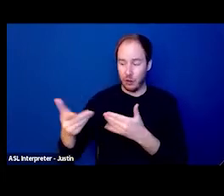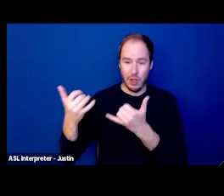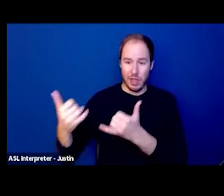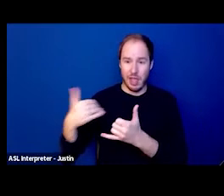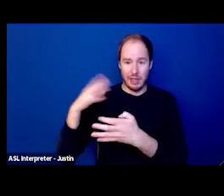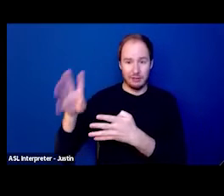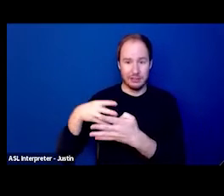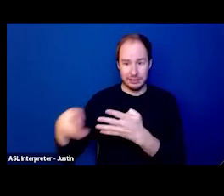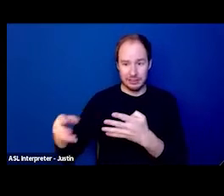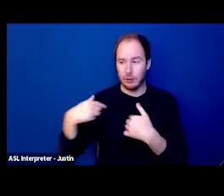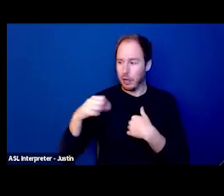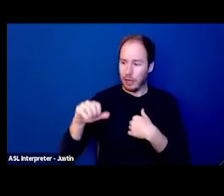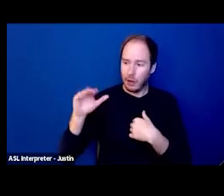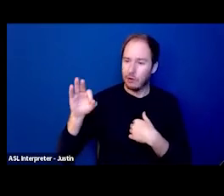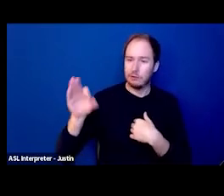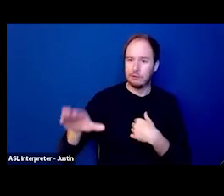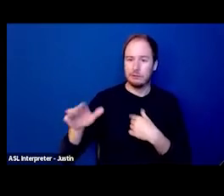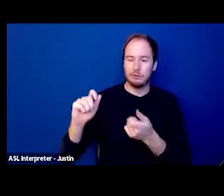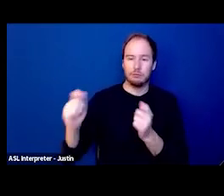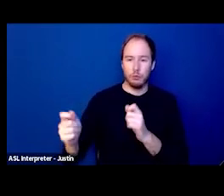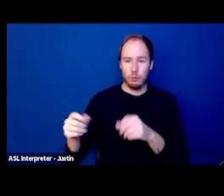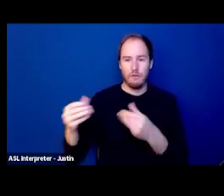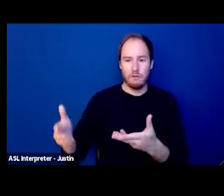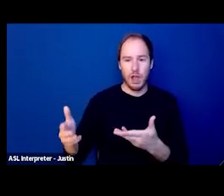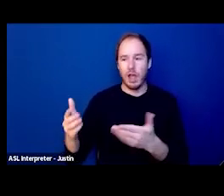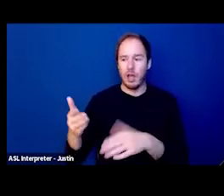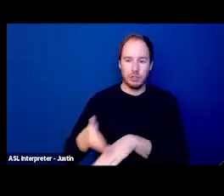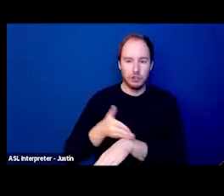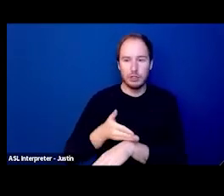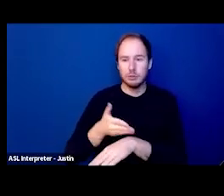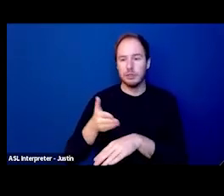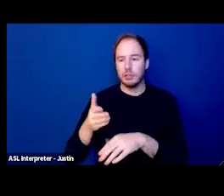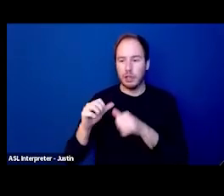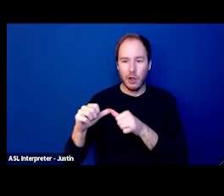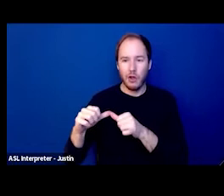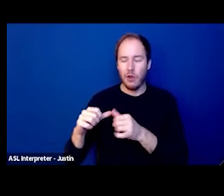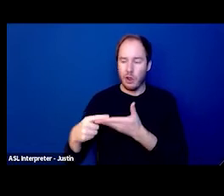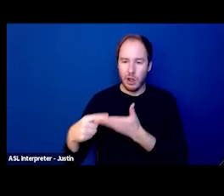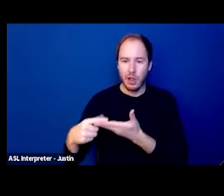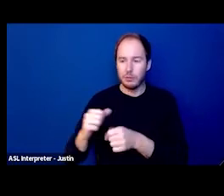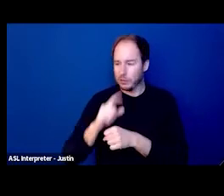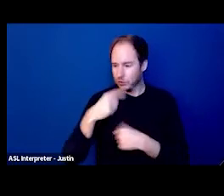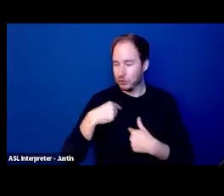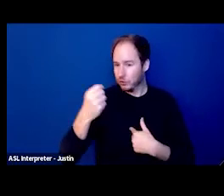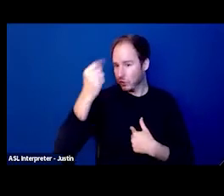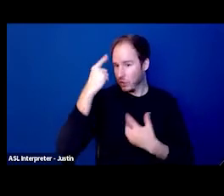there can be adjustments on an ongoing basis. And so trying to, making sure you understand what the prioritization scheme is